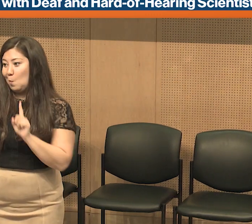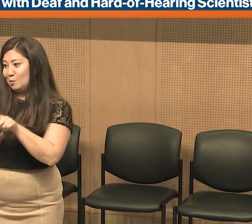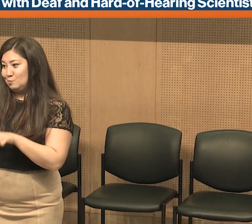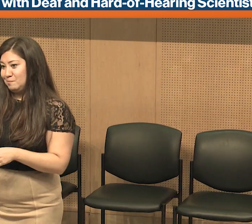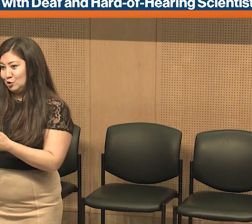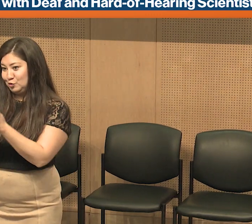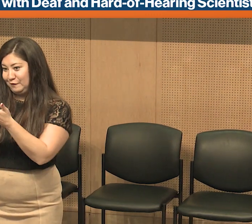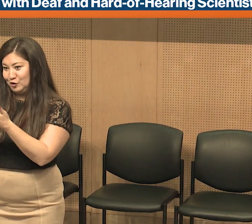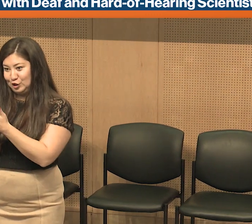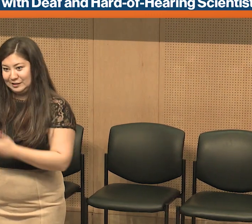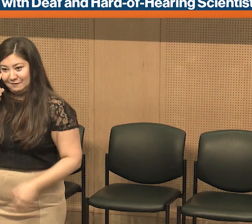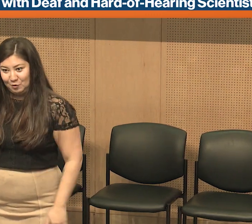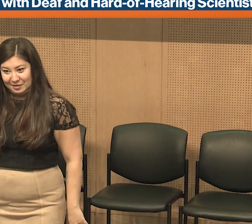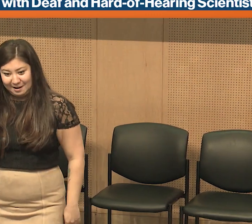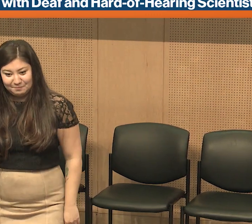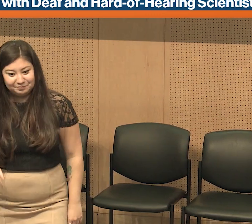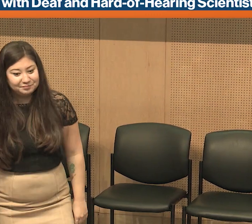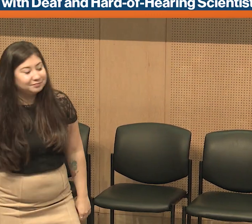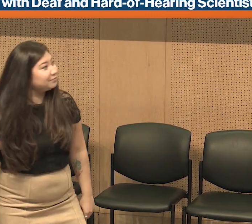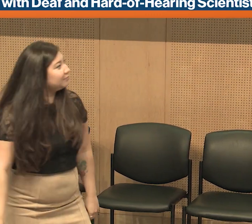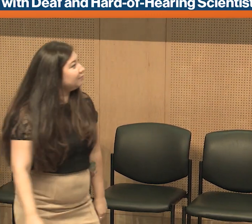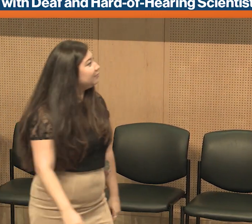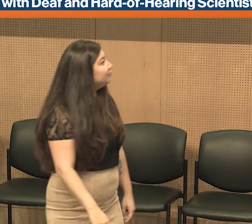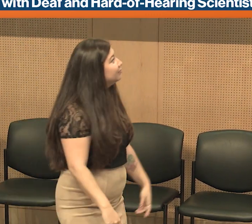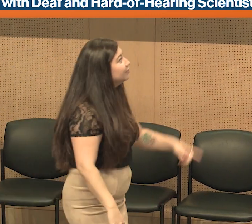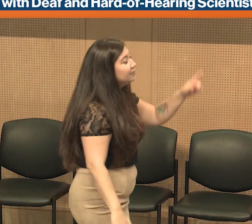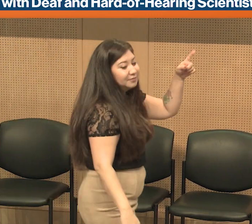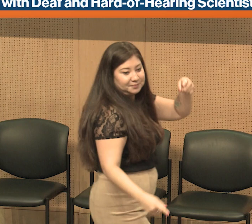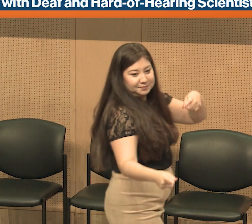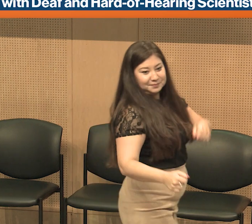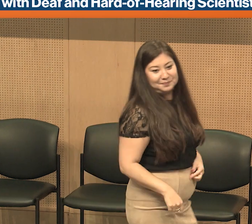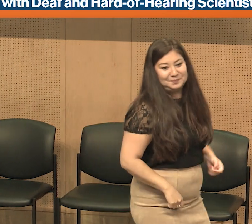And I chose Boston University for my PhD program.